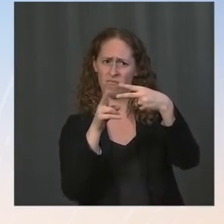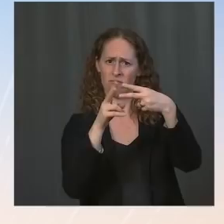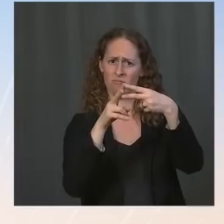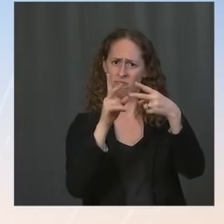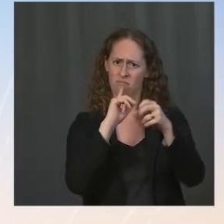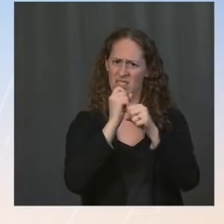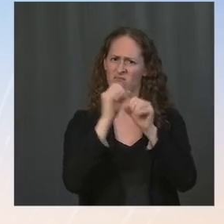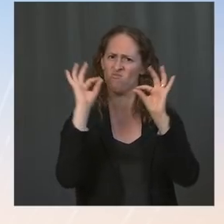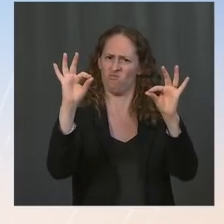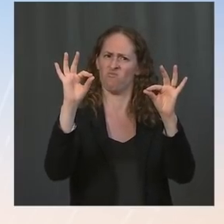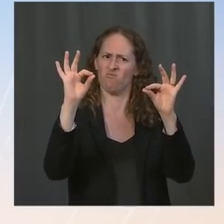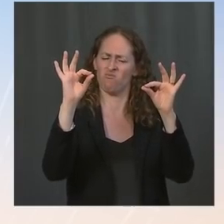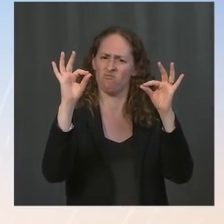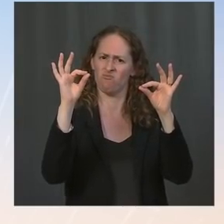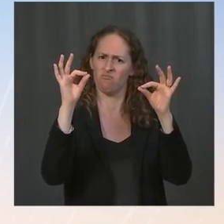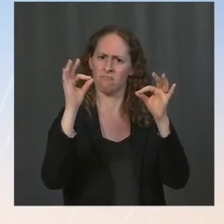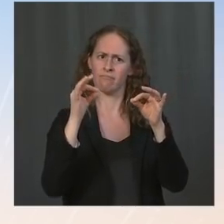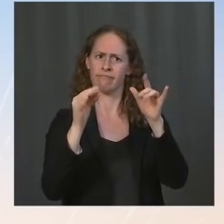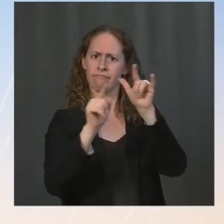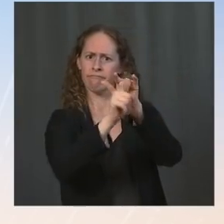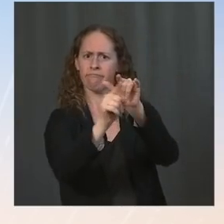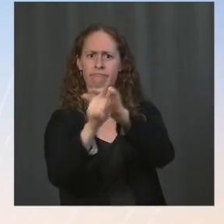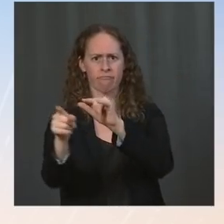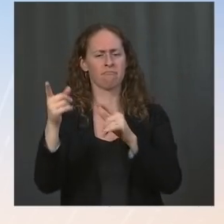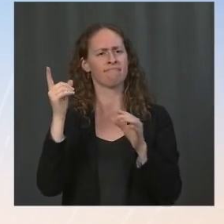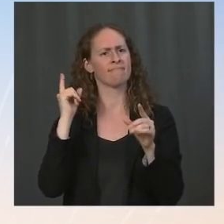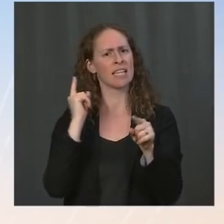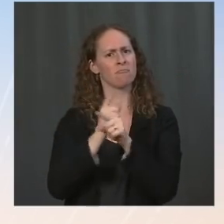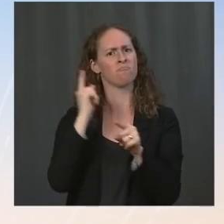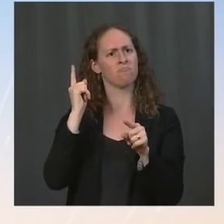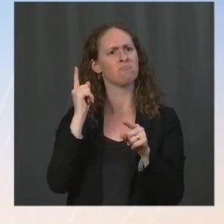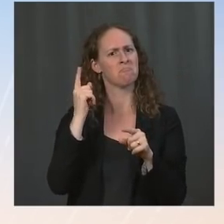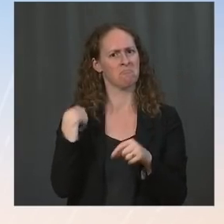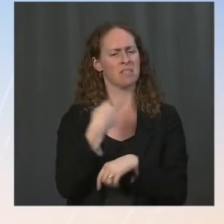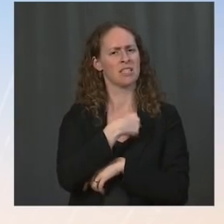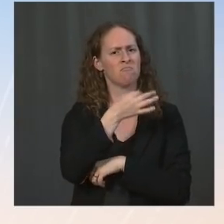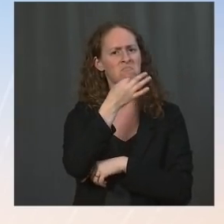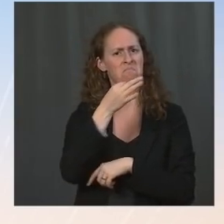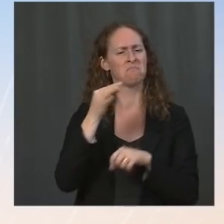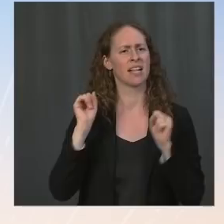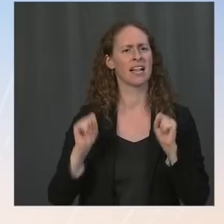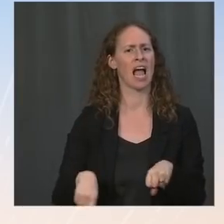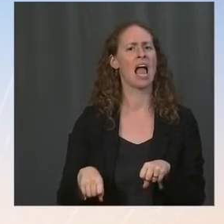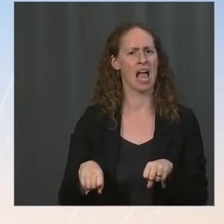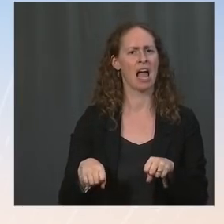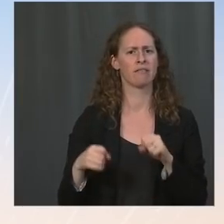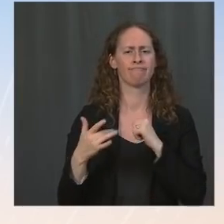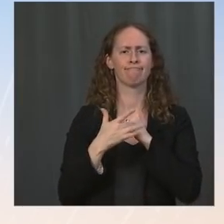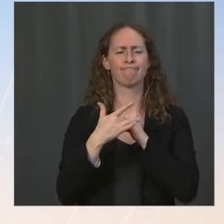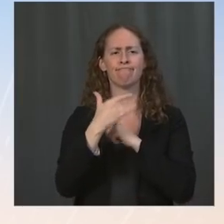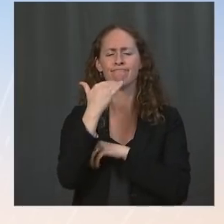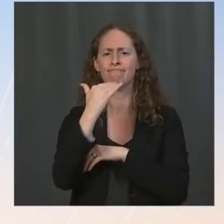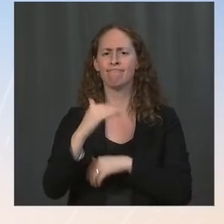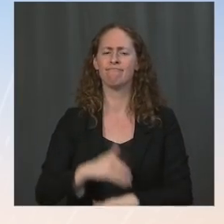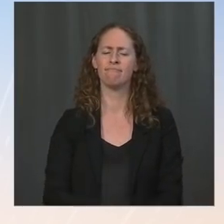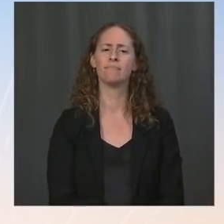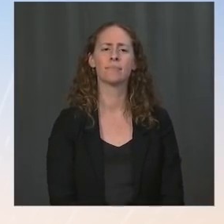works and is working. In terms of the specific threats, what we -- when we had -- what we had with respect to the Kabul Airport,